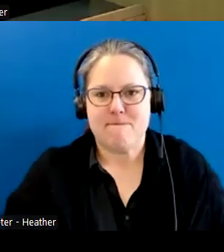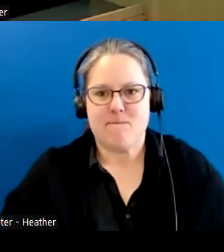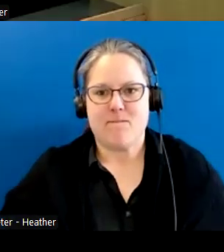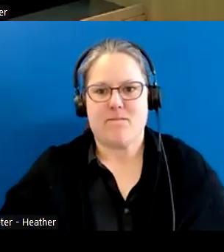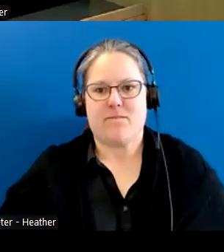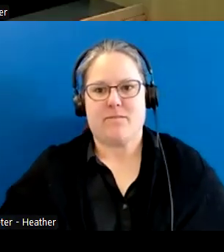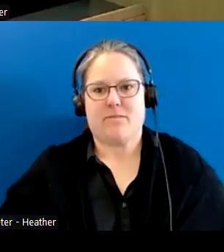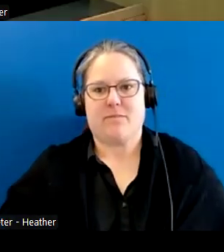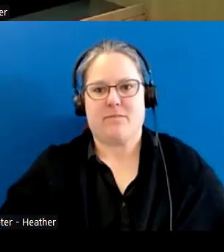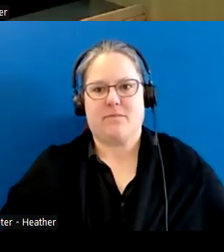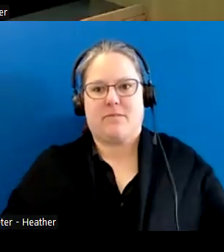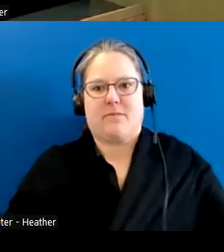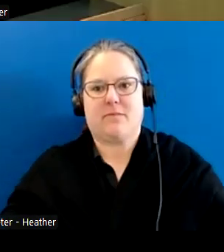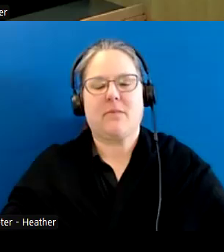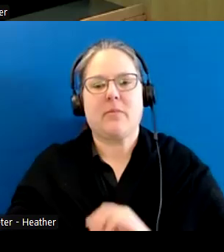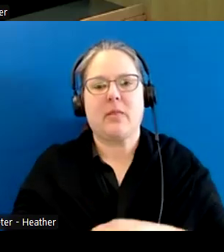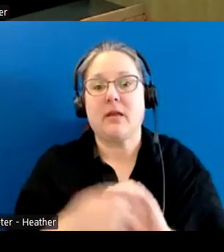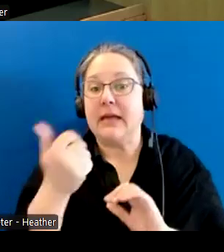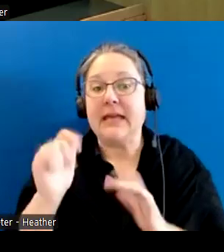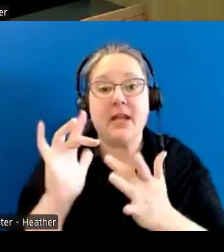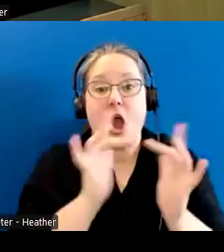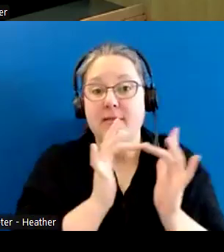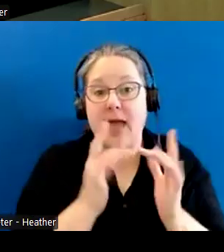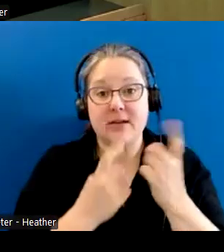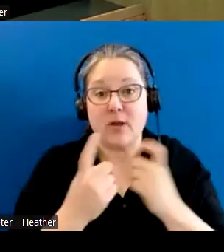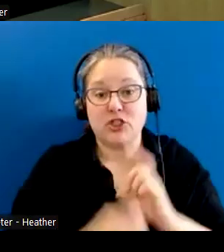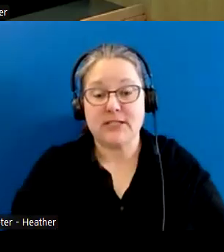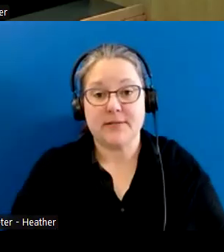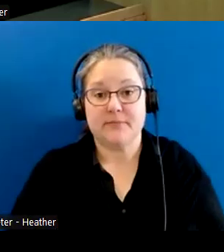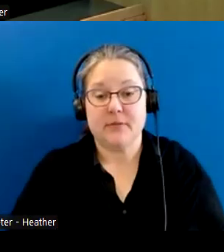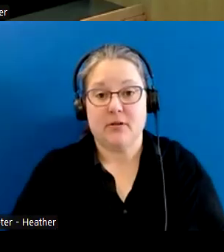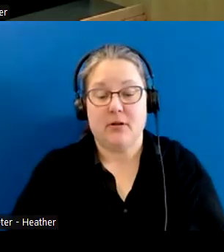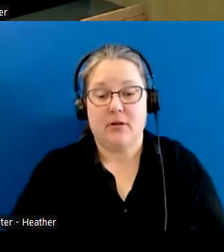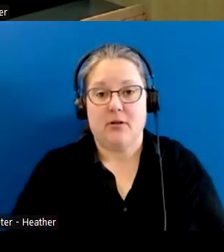Hey, Steve, how do we know whether there are online questions? Oh, okay. We do. We do have